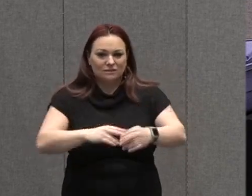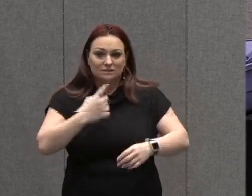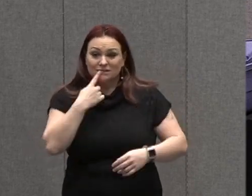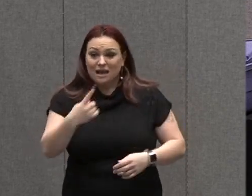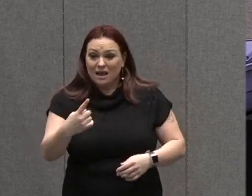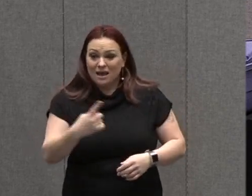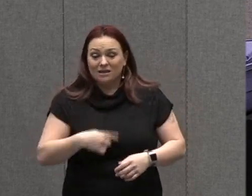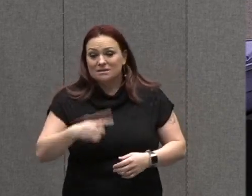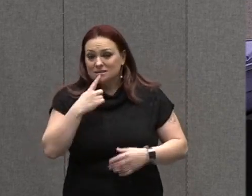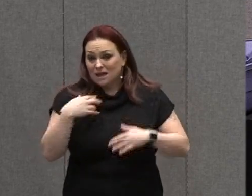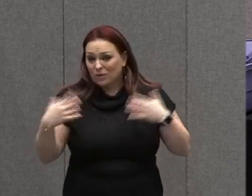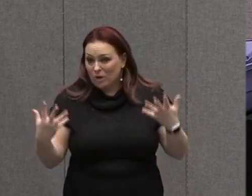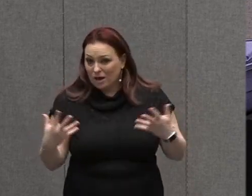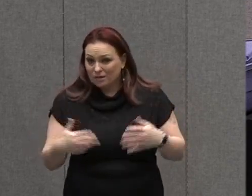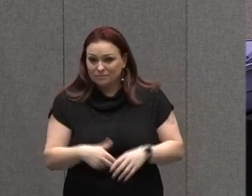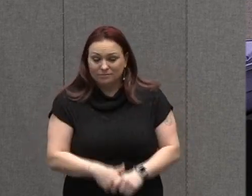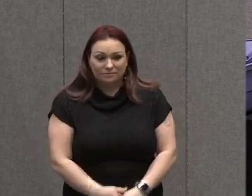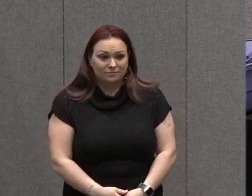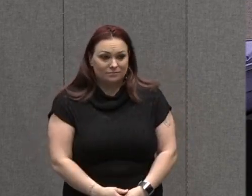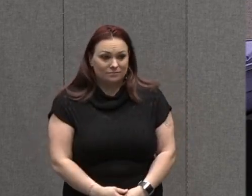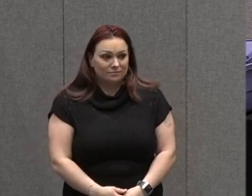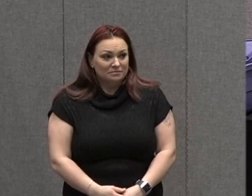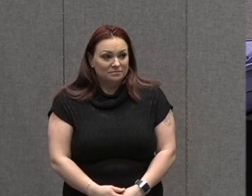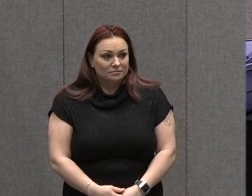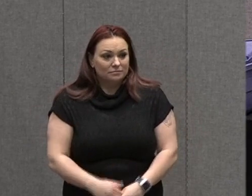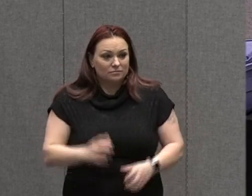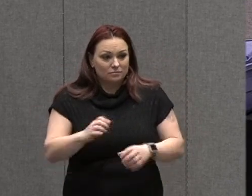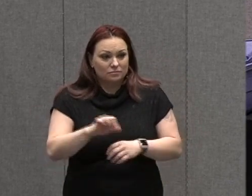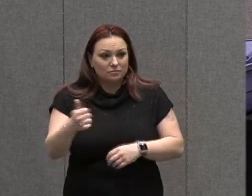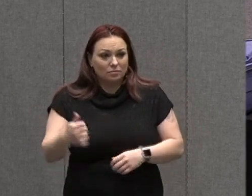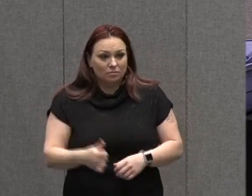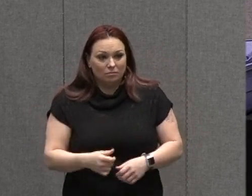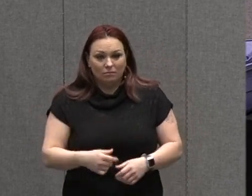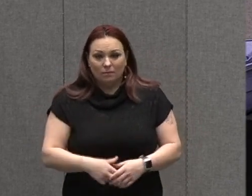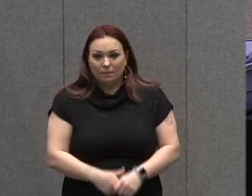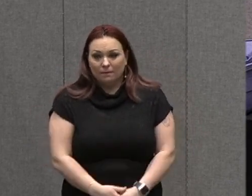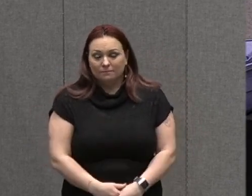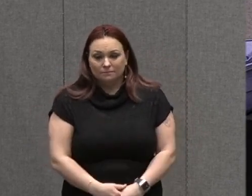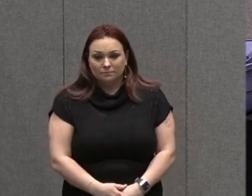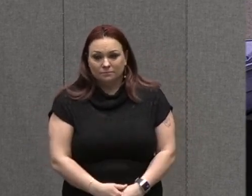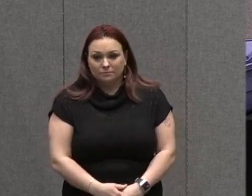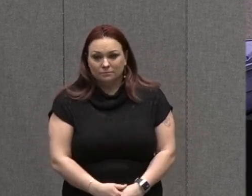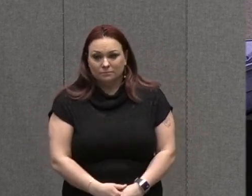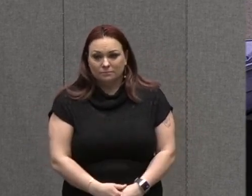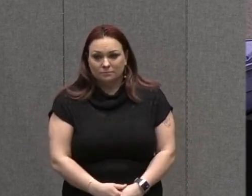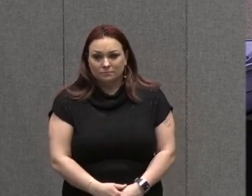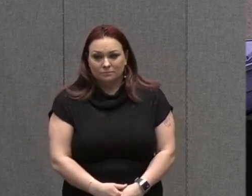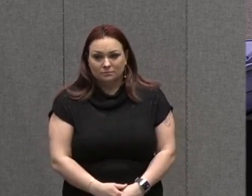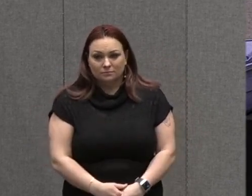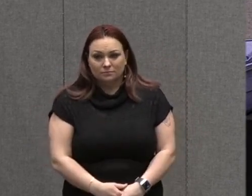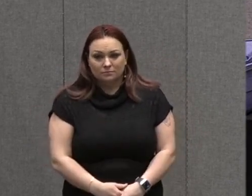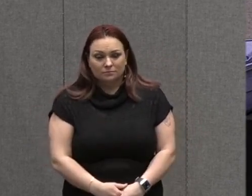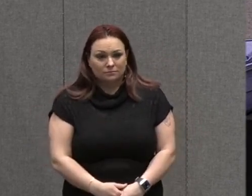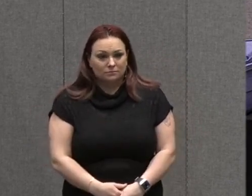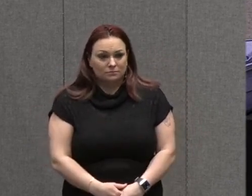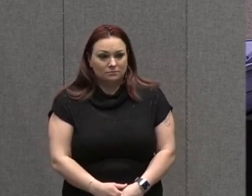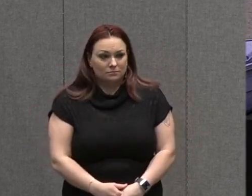Okay we're gonna do it again, all right so you got an instrument? Get another instrument! - And go. (playing to the rhythm)